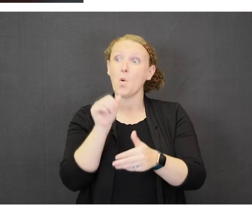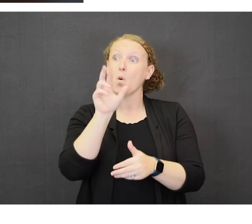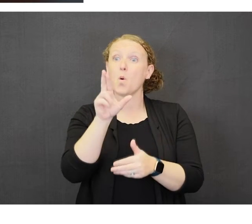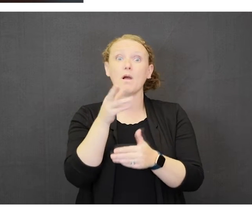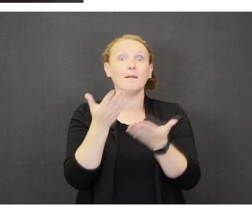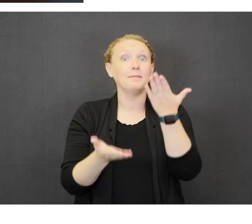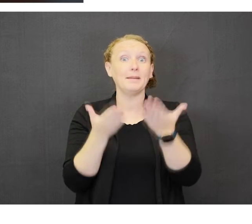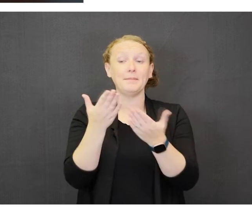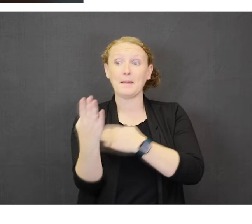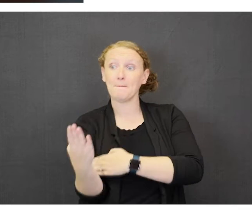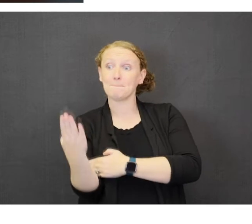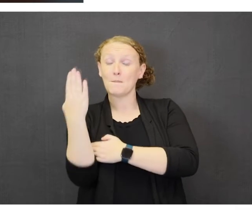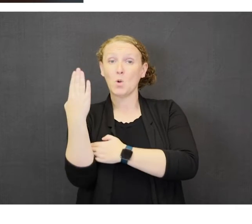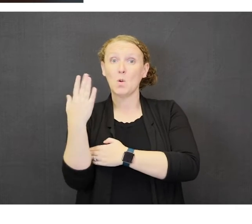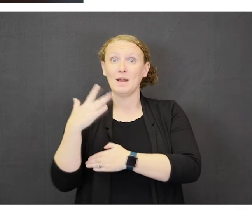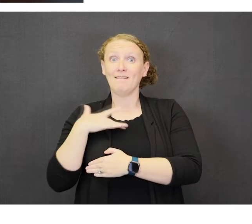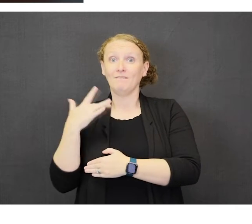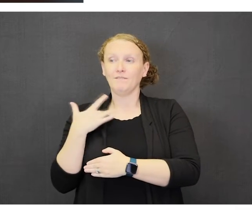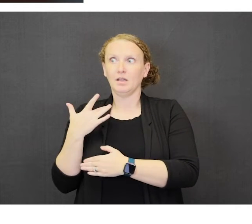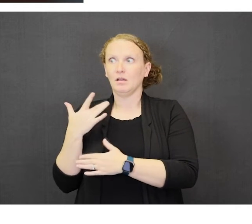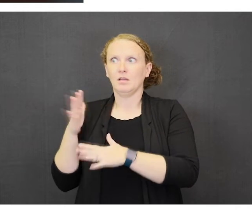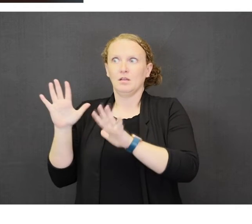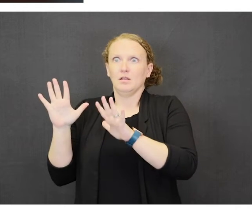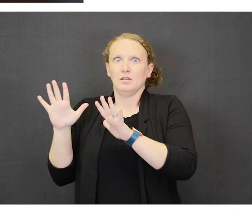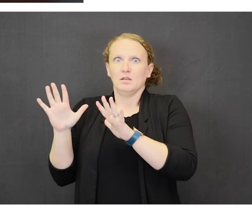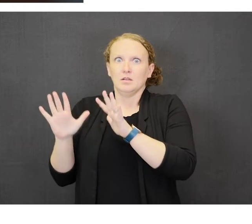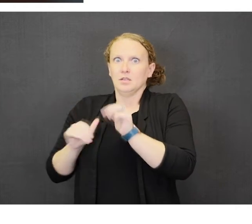and your reaction is shifting again